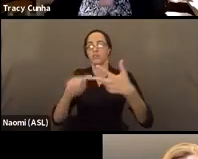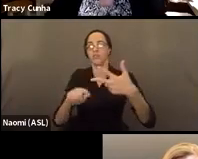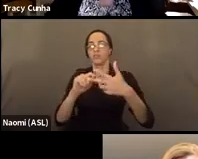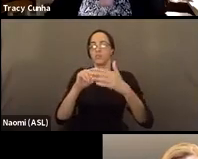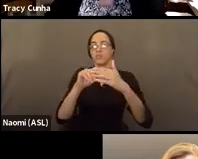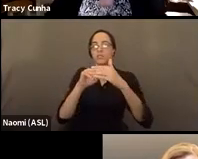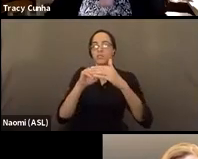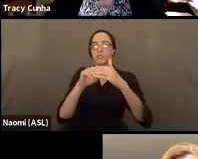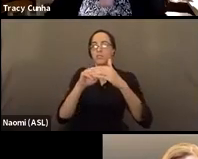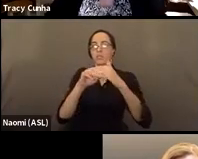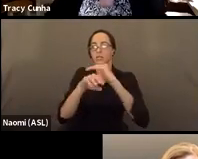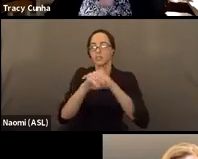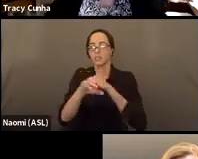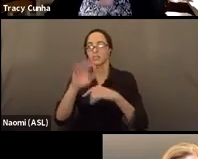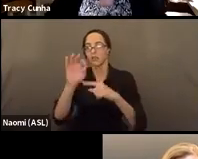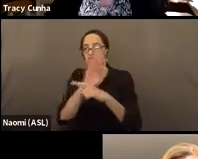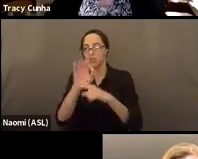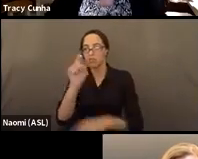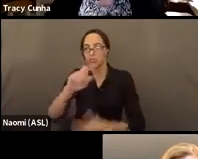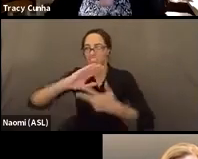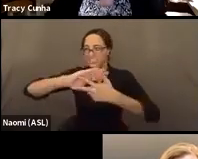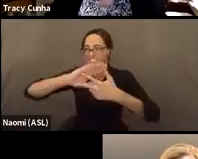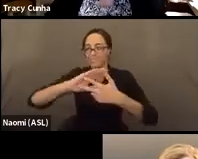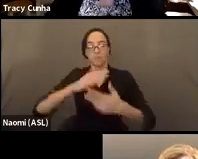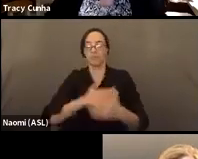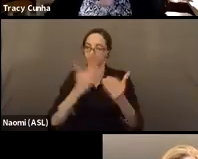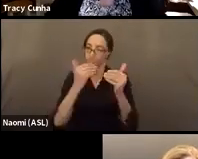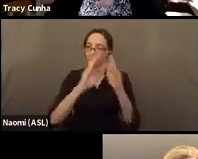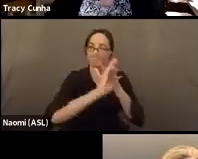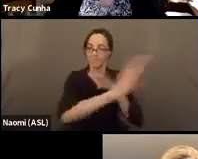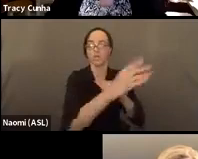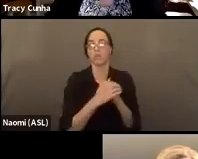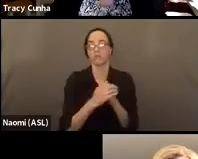know evacuate if you have a plan am i right on this michael i think we've kind of talked about